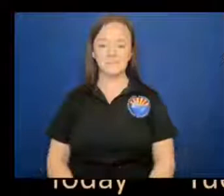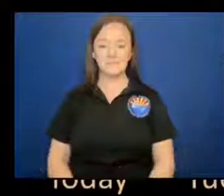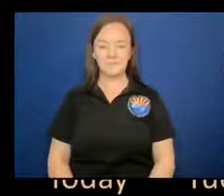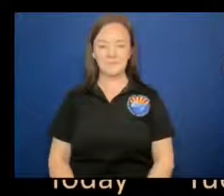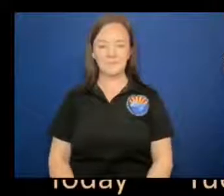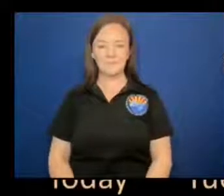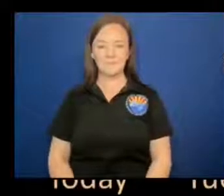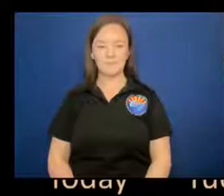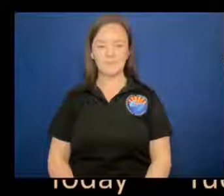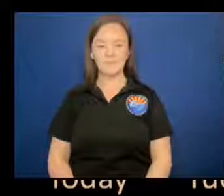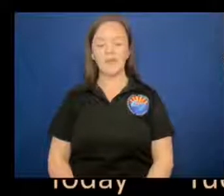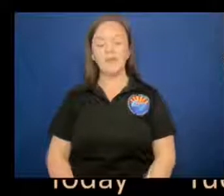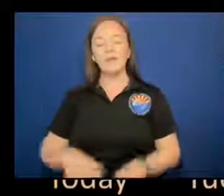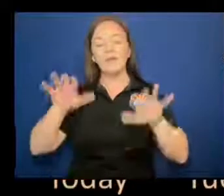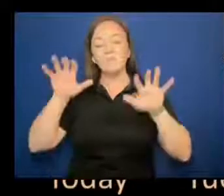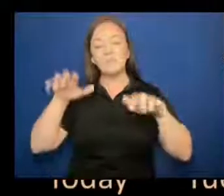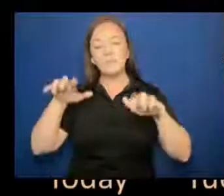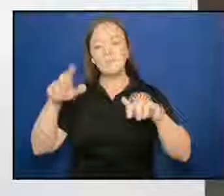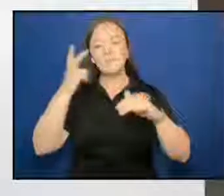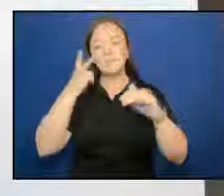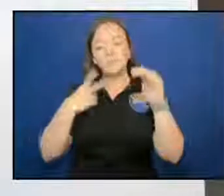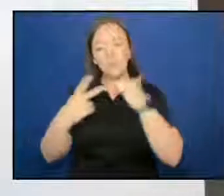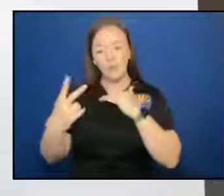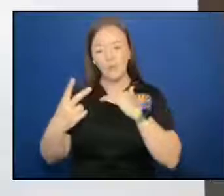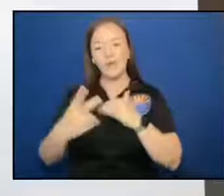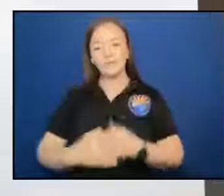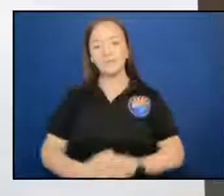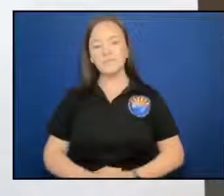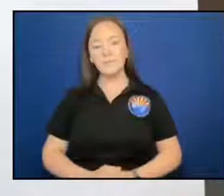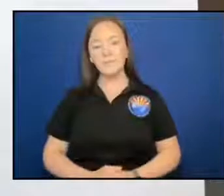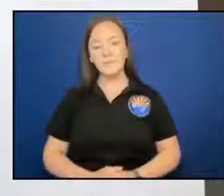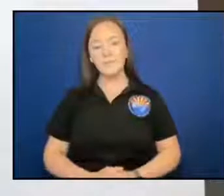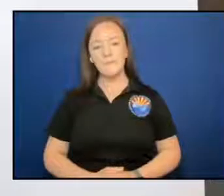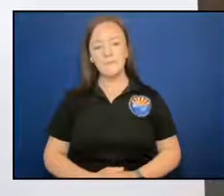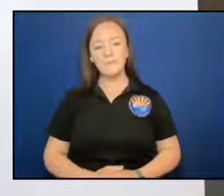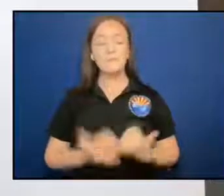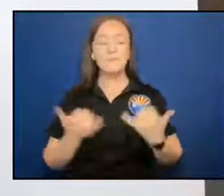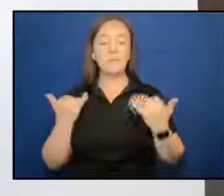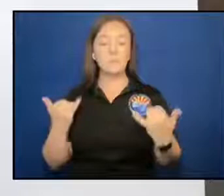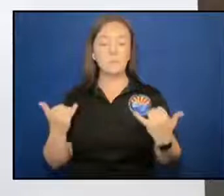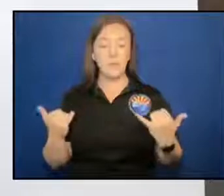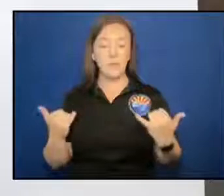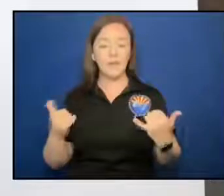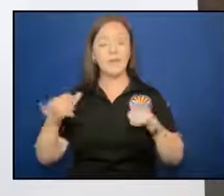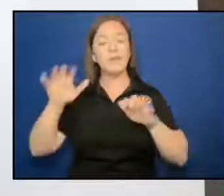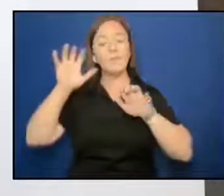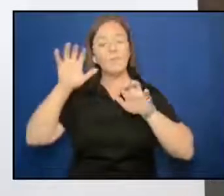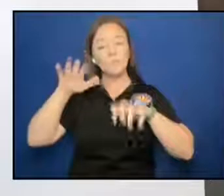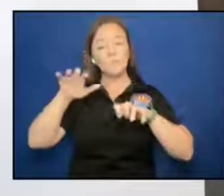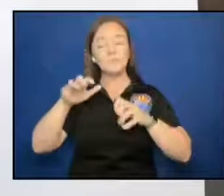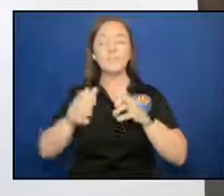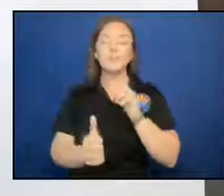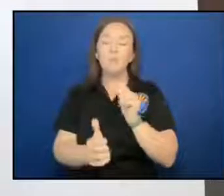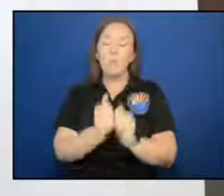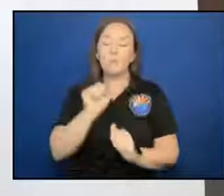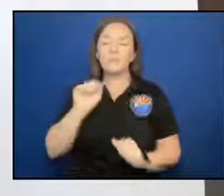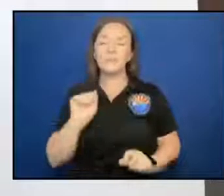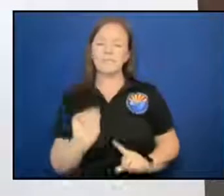AS WELL. AND WITH THAT WE HAVE CREATED A POST FLOOD RESPONSE GROUP AND A COUPLE OF PIECES HEAVY EQUIPMENT AND OVERHEAD AND PARTNERS WITH THE STATE COUNTY OR